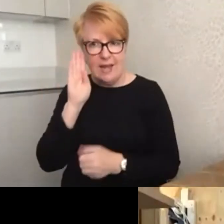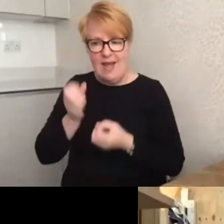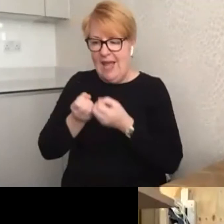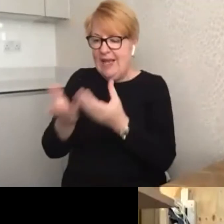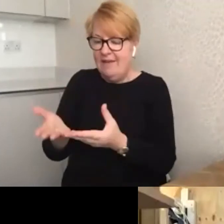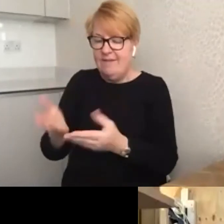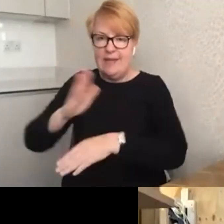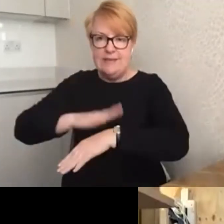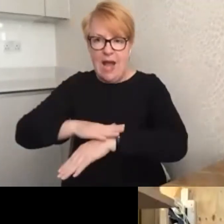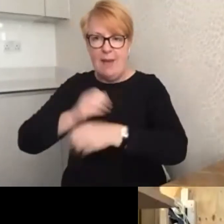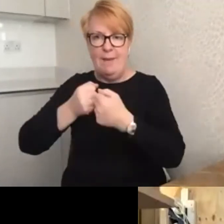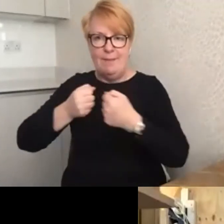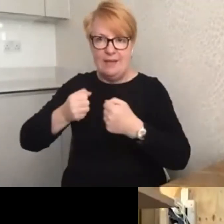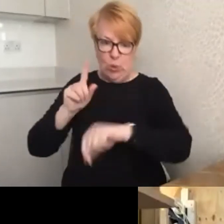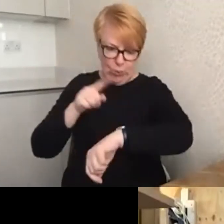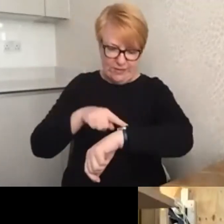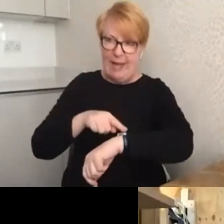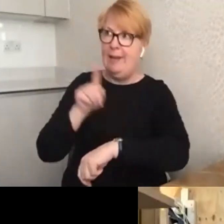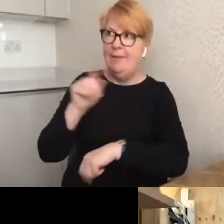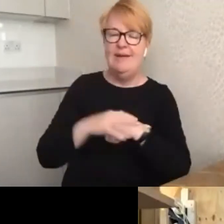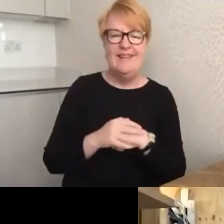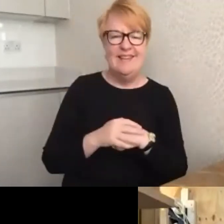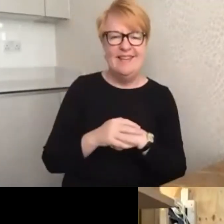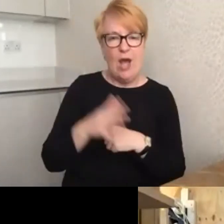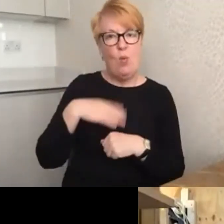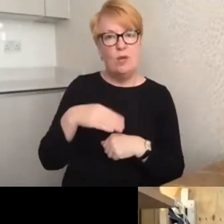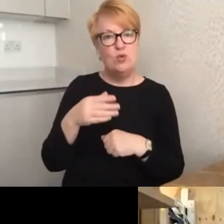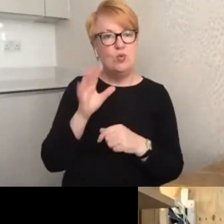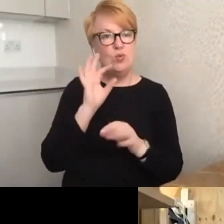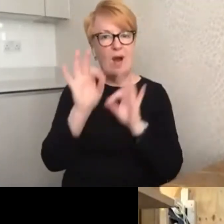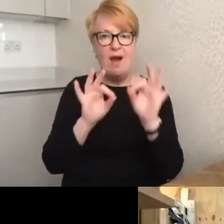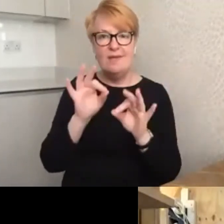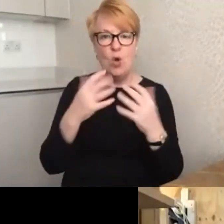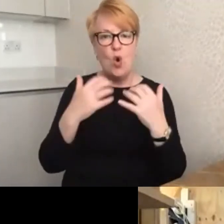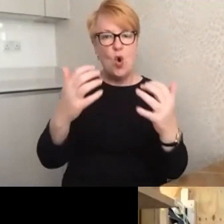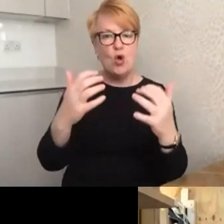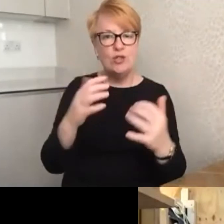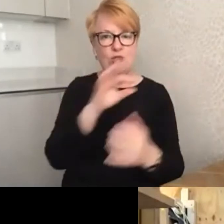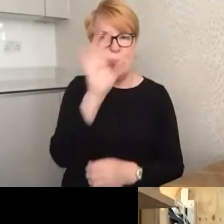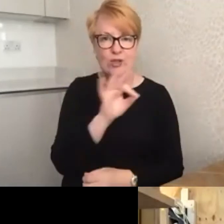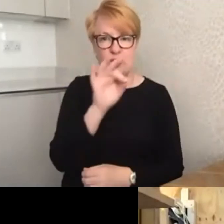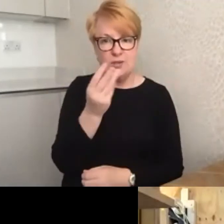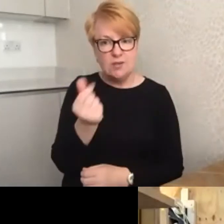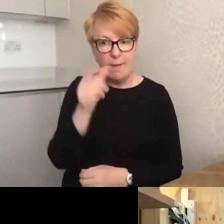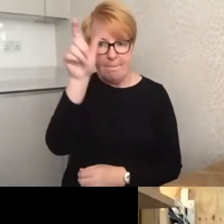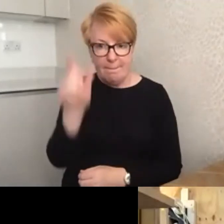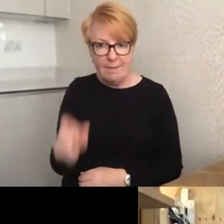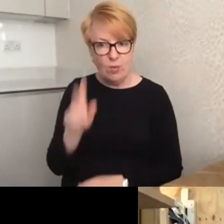Talking of which I want to bring in some questions from the audience. We've got a few in the Q&A box, if you want to have a look at those Nephertiti and Mat.